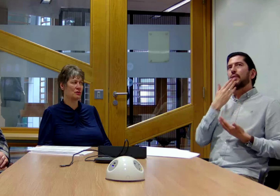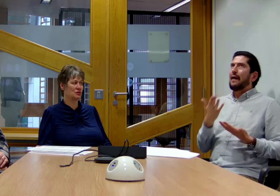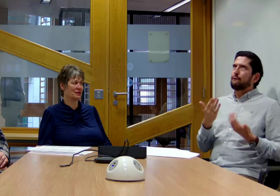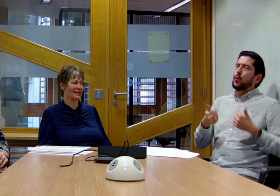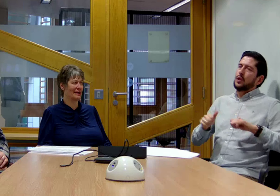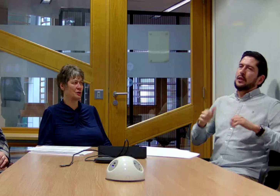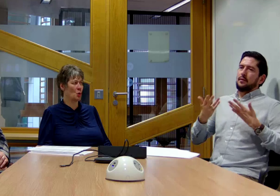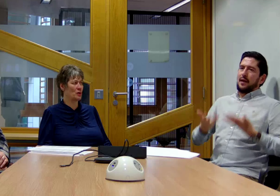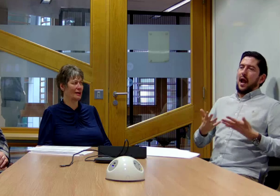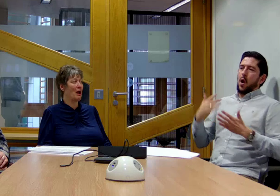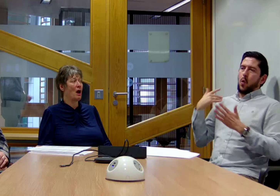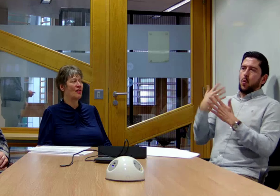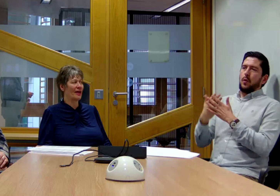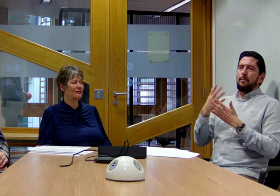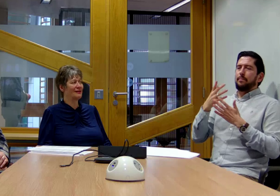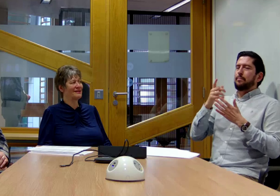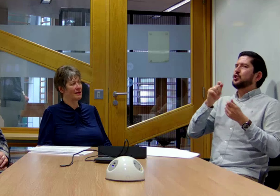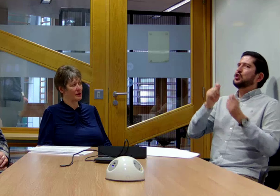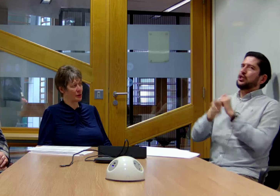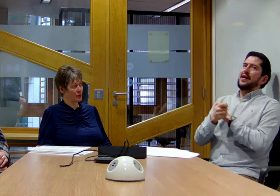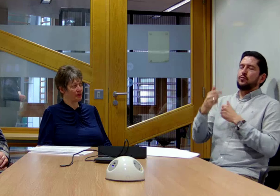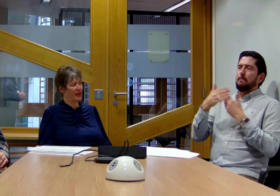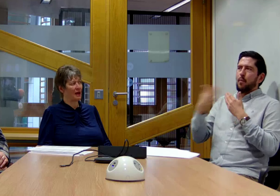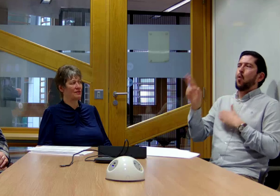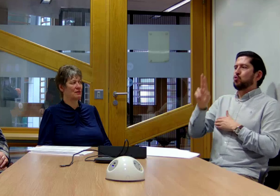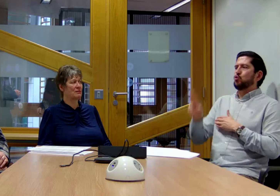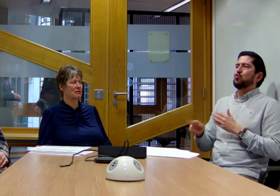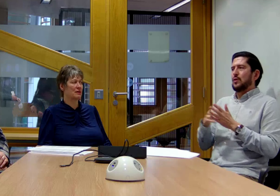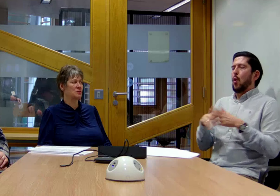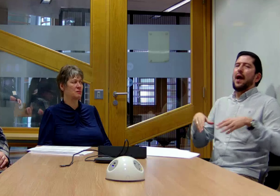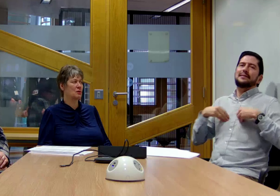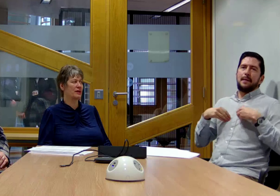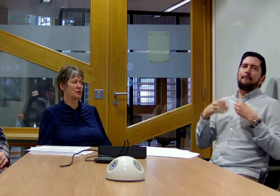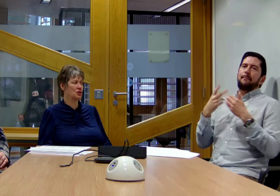your hearing aids on and so on, so the folks focussed on English only.